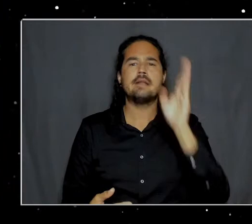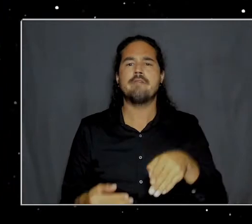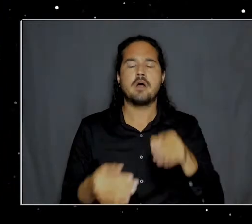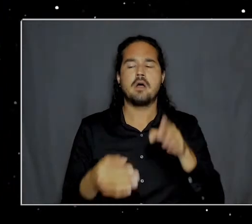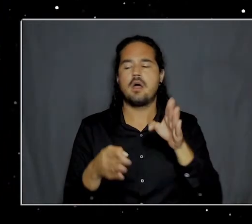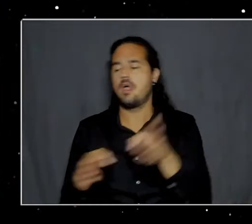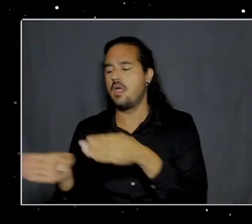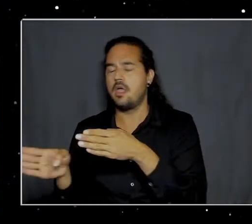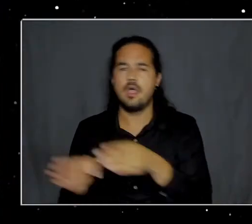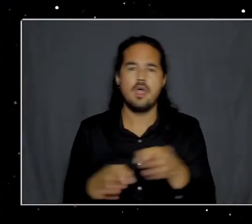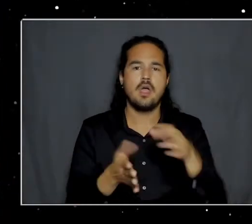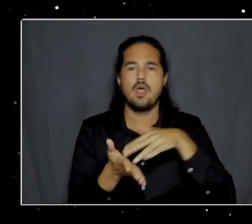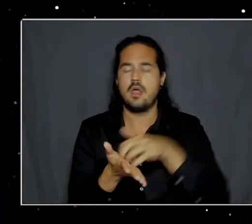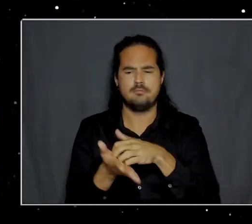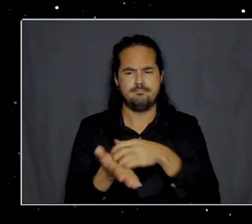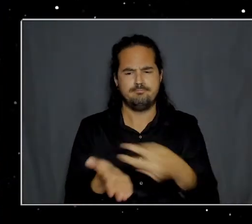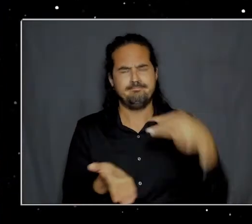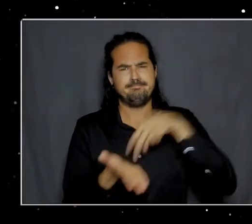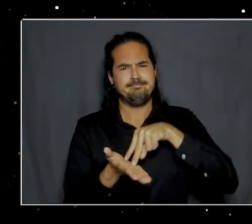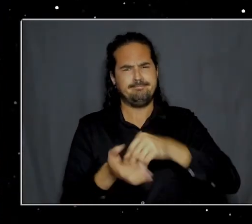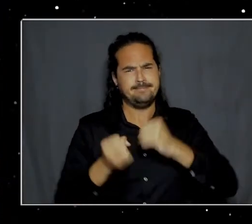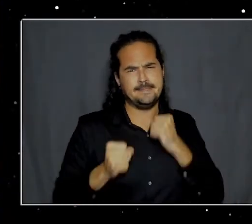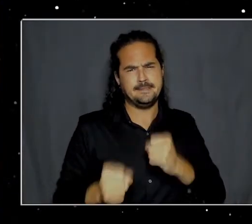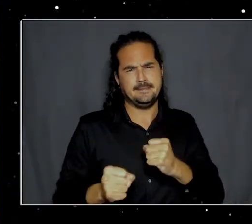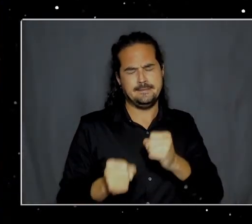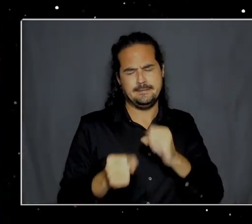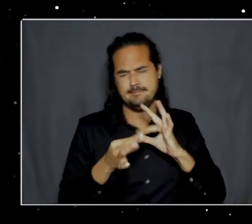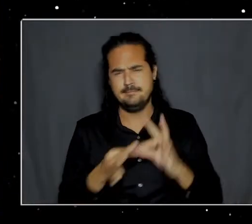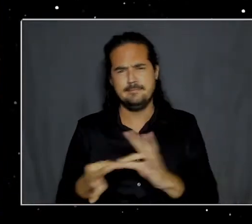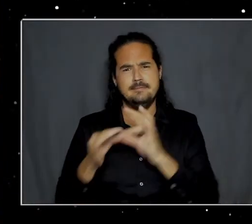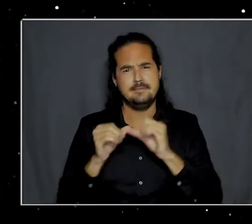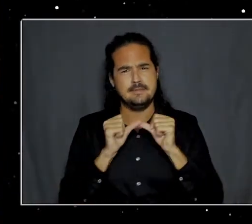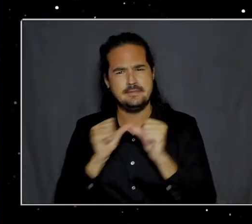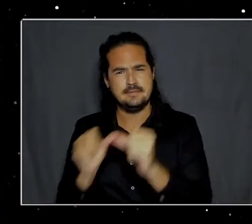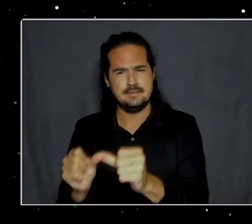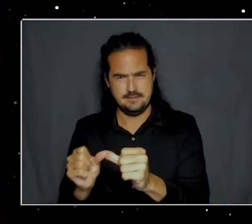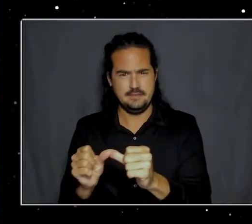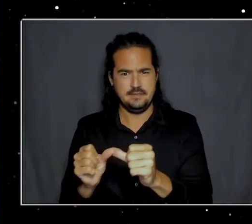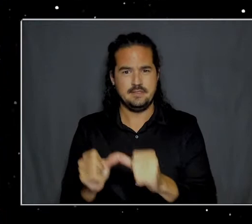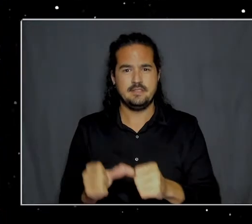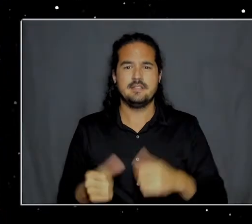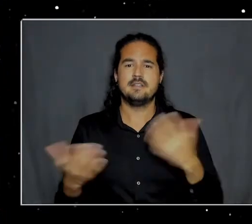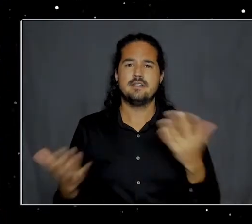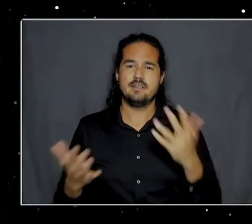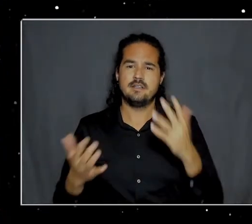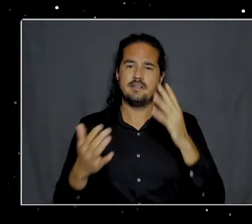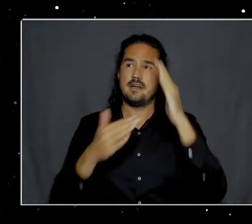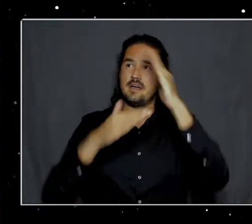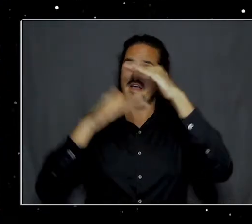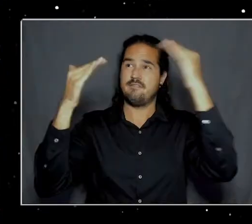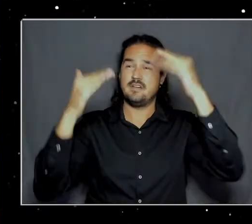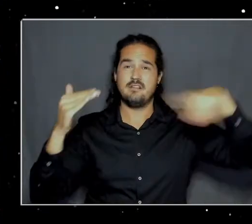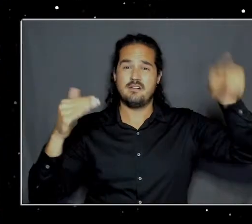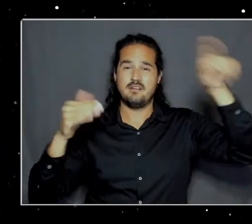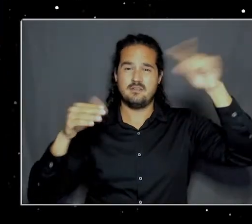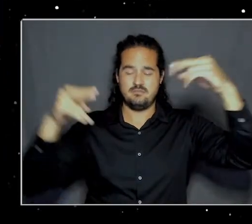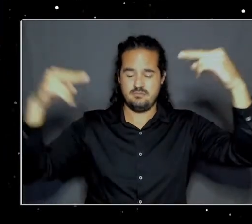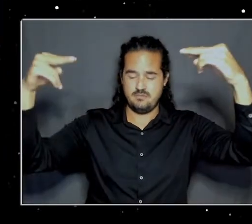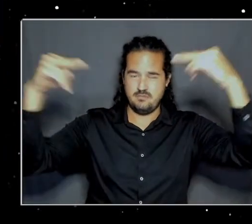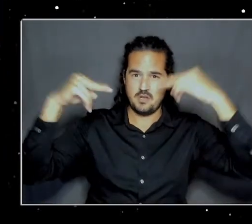STAND TALL, UNITED, AND FIRM. MARILYN COVARRUBIAS: